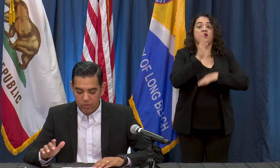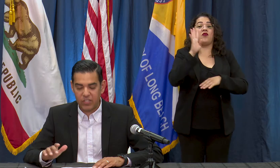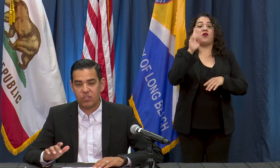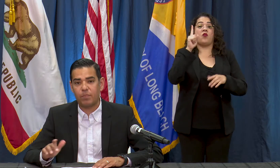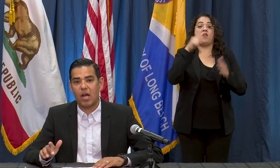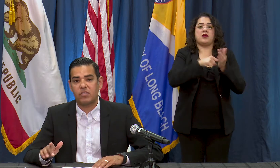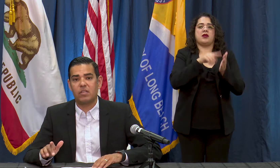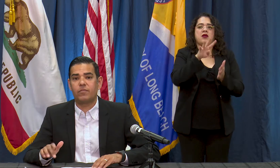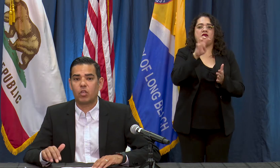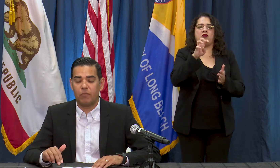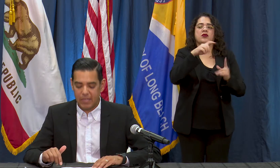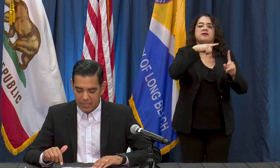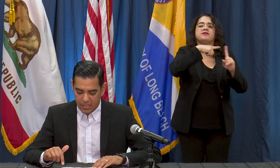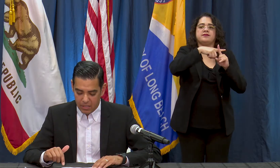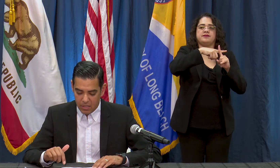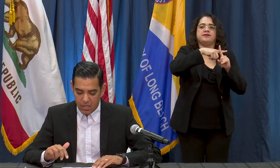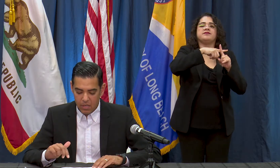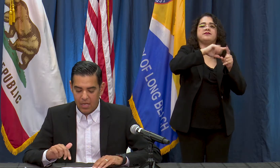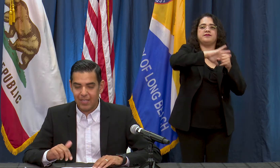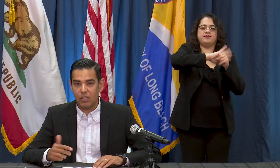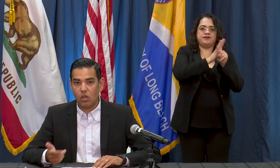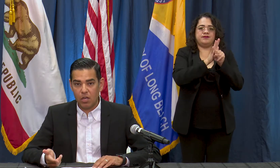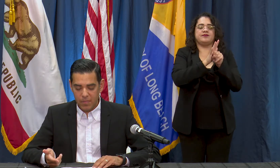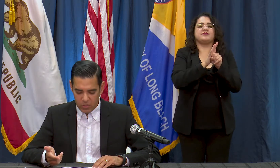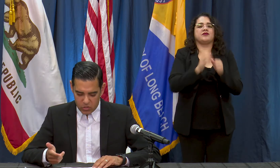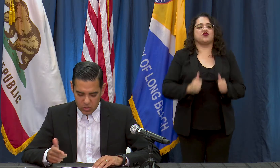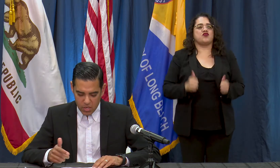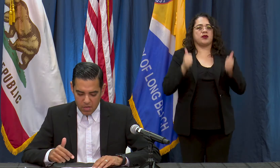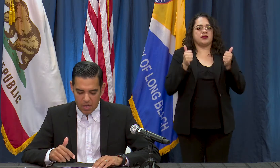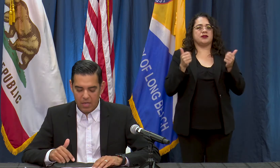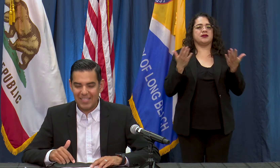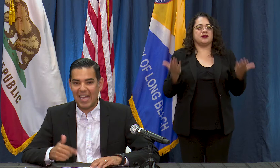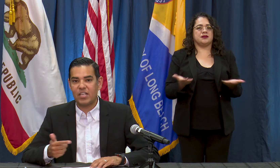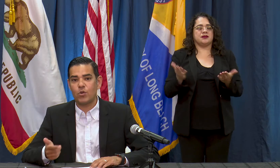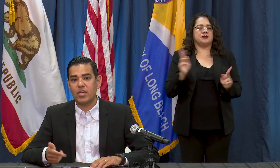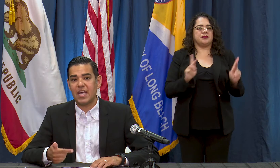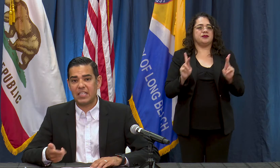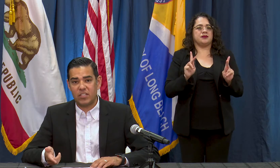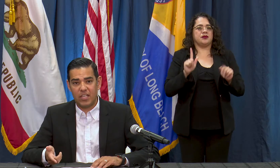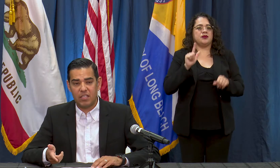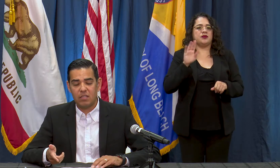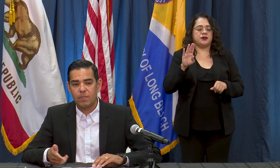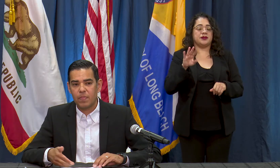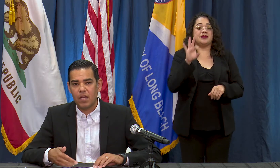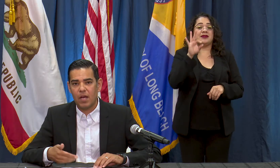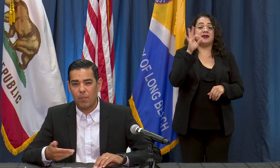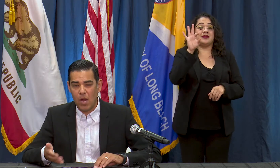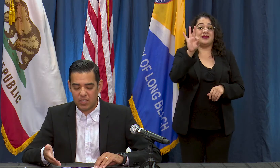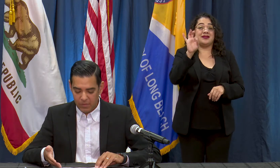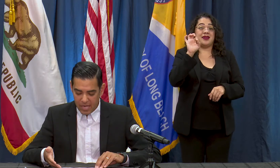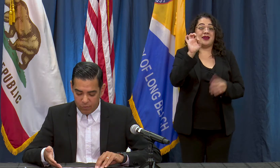who have tested positive for COVID-19 in Long Beach. 919 approximately have